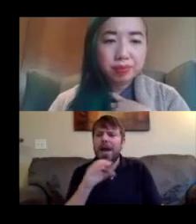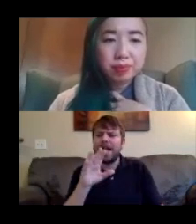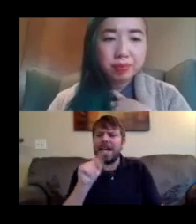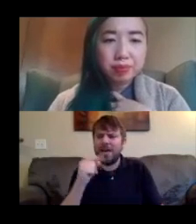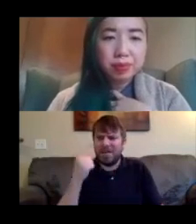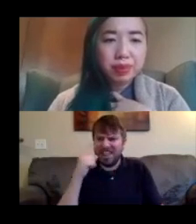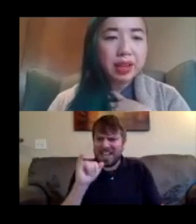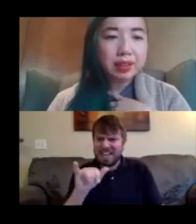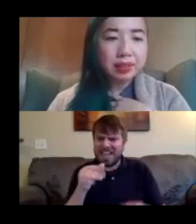Yeah.